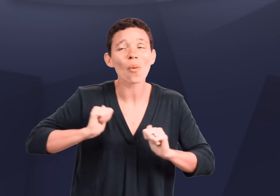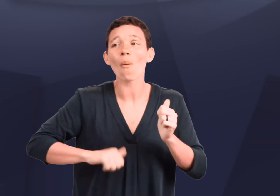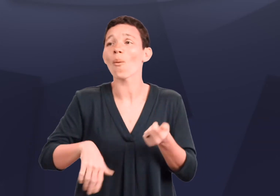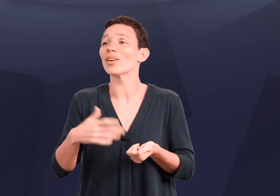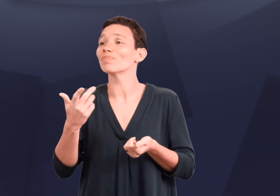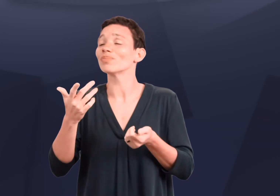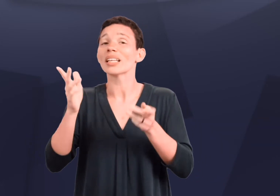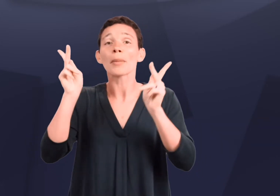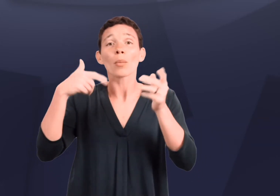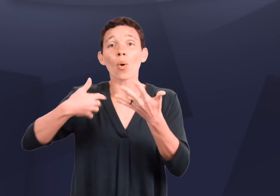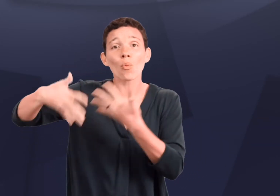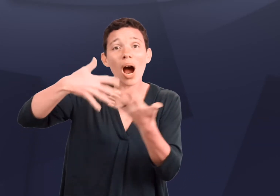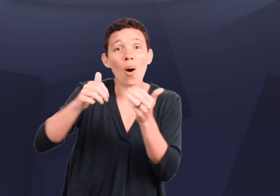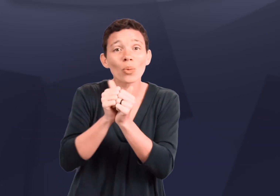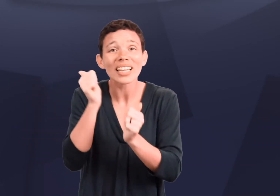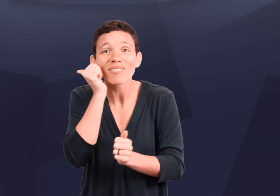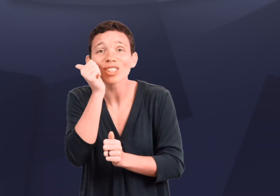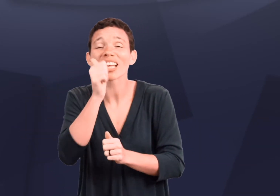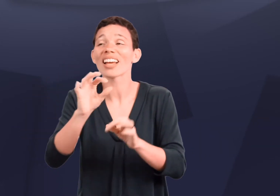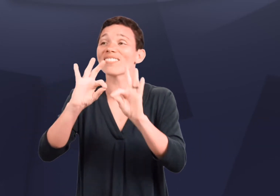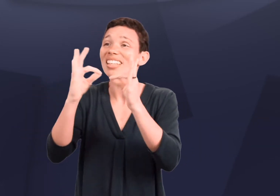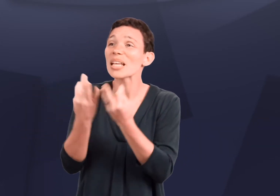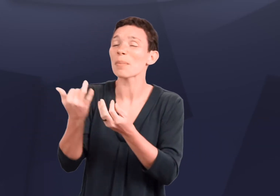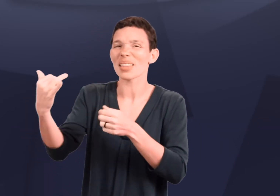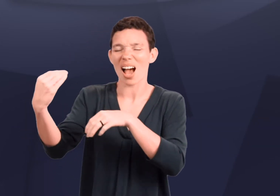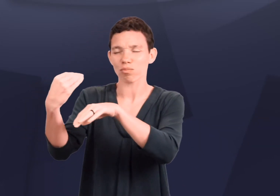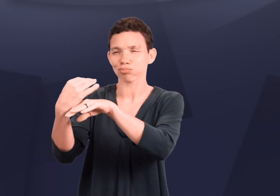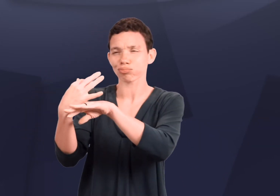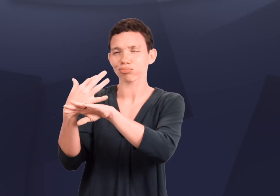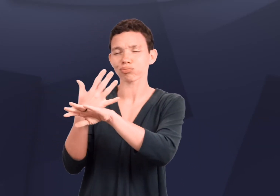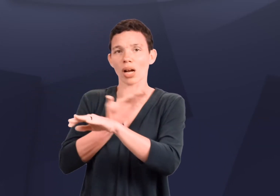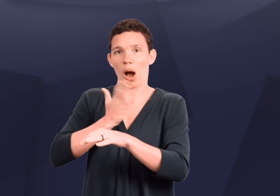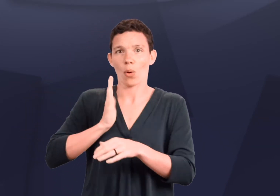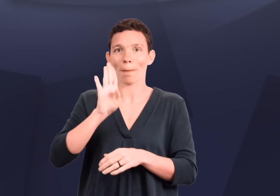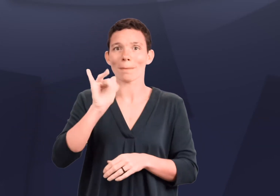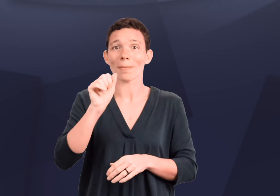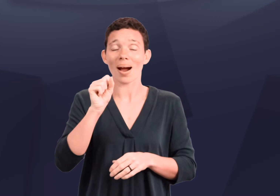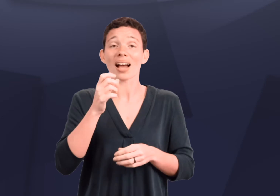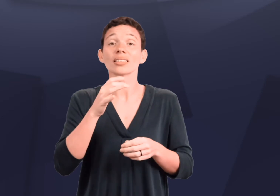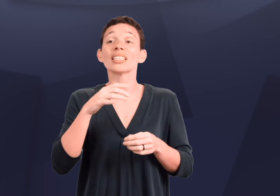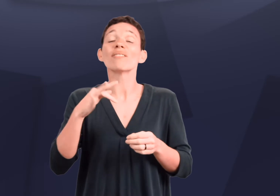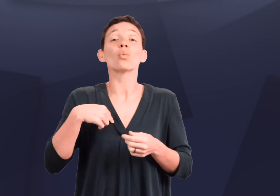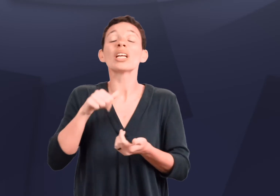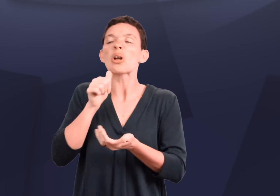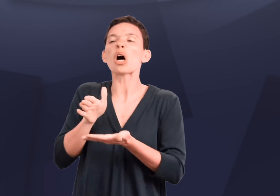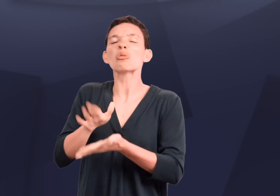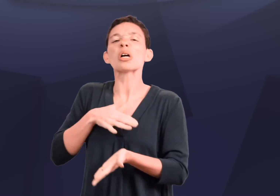TV shows, daily interactions, and family. These combine to influence our bias.